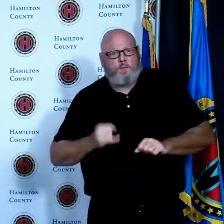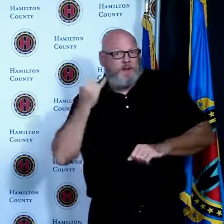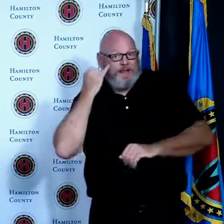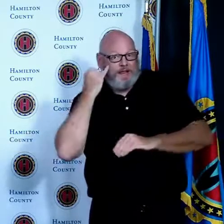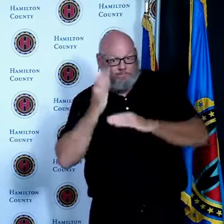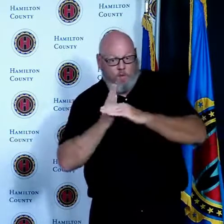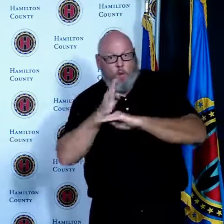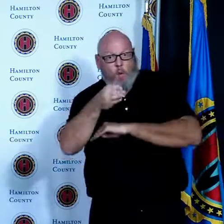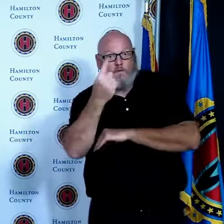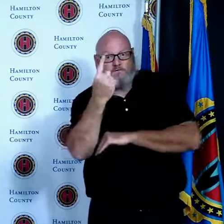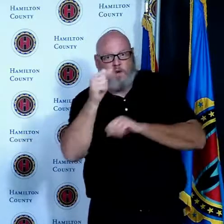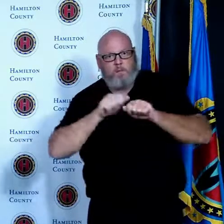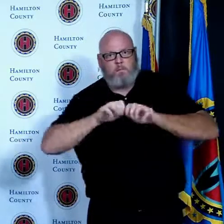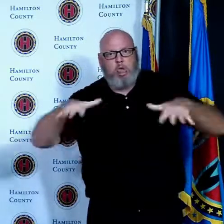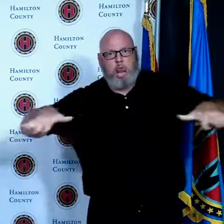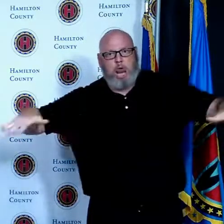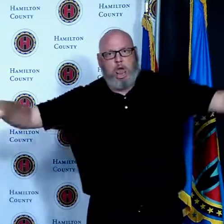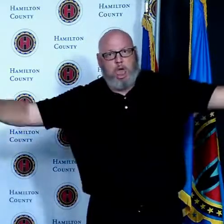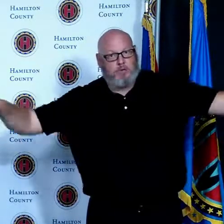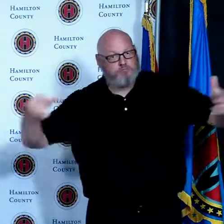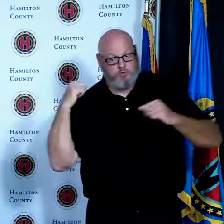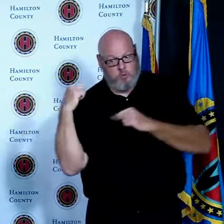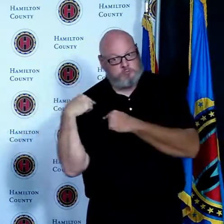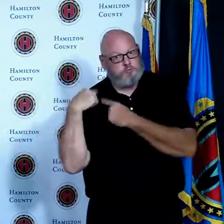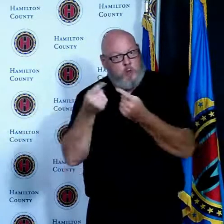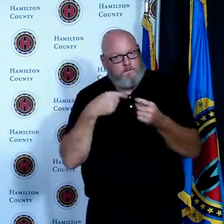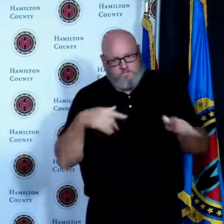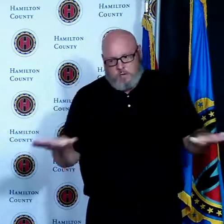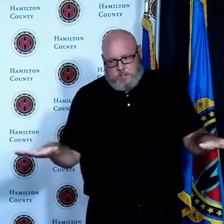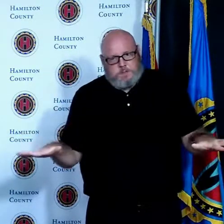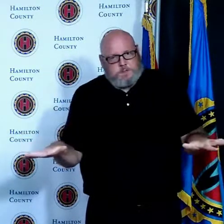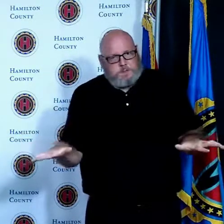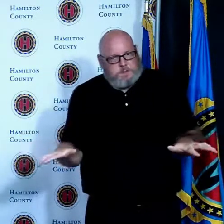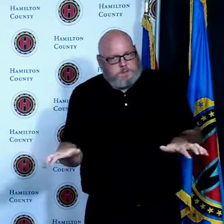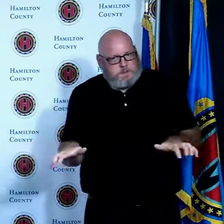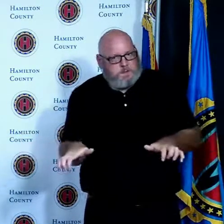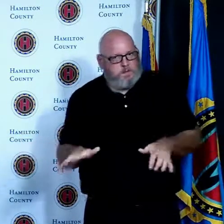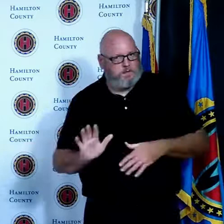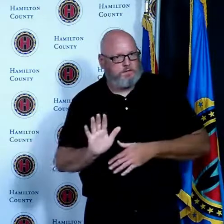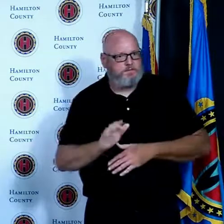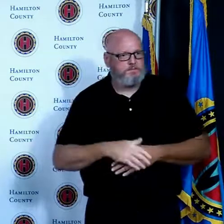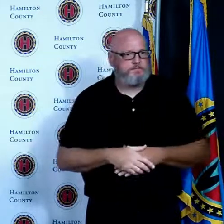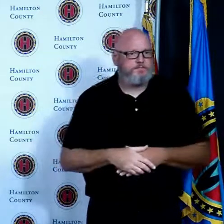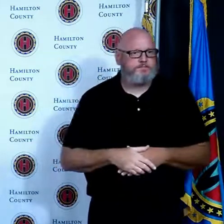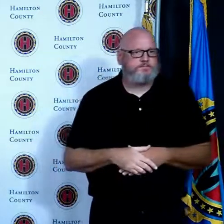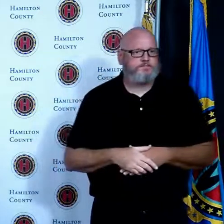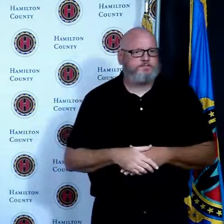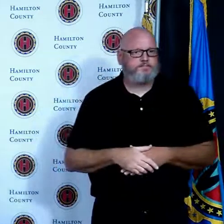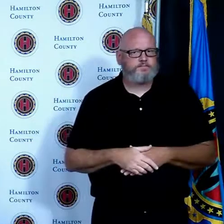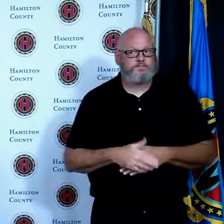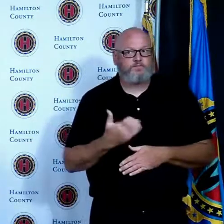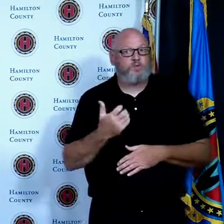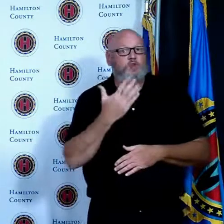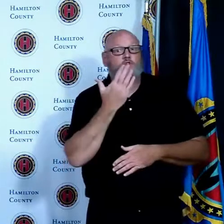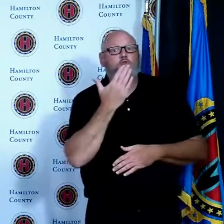alert system here in Hamilton County we remain orange which essentially means that we are still on alert